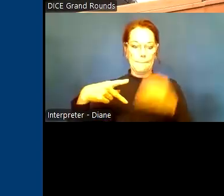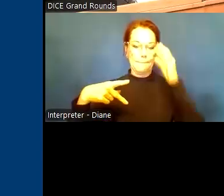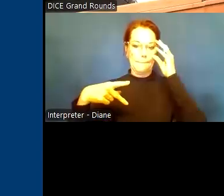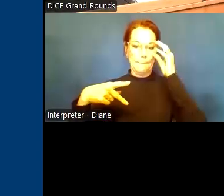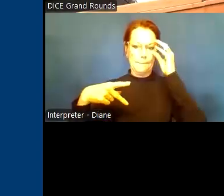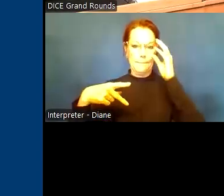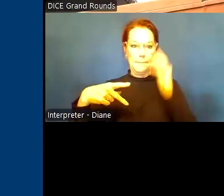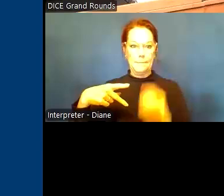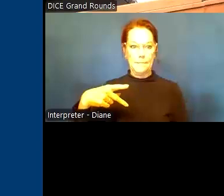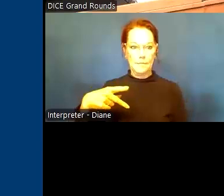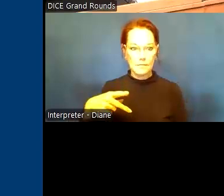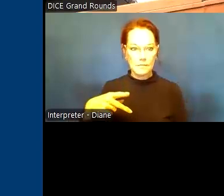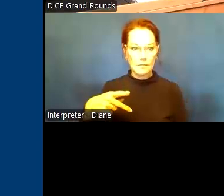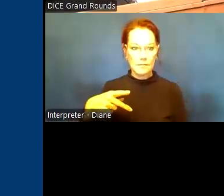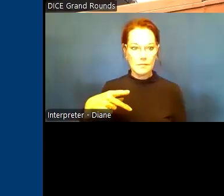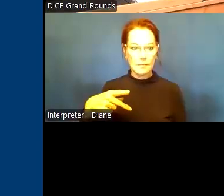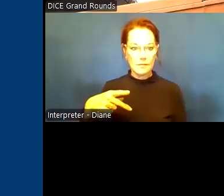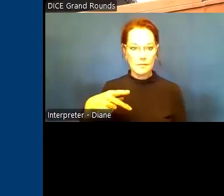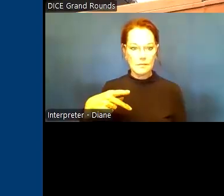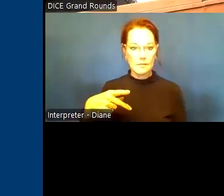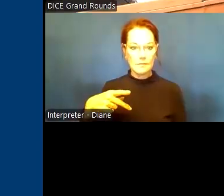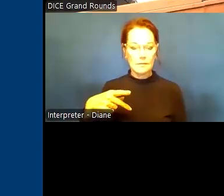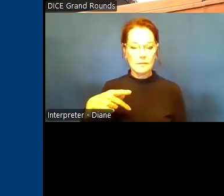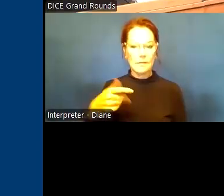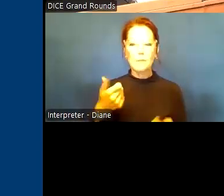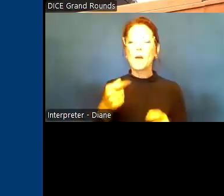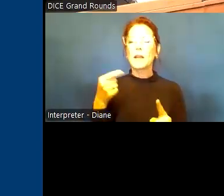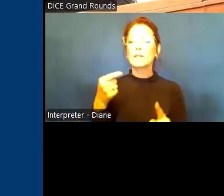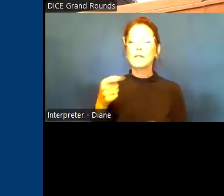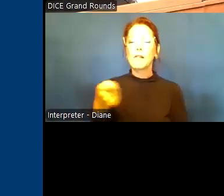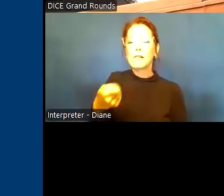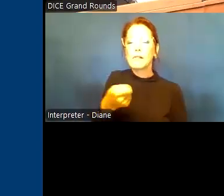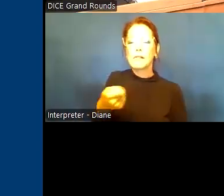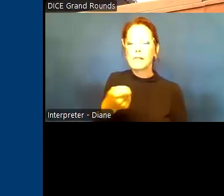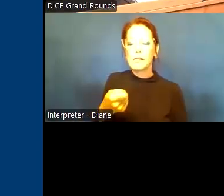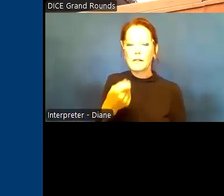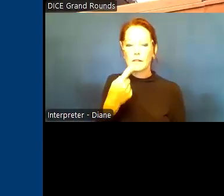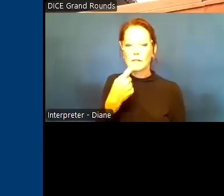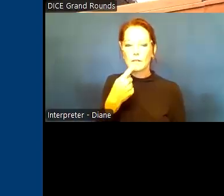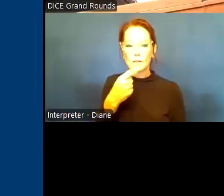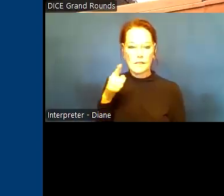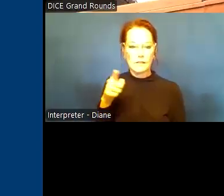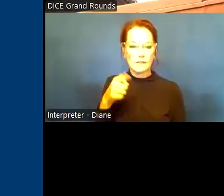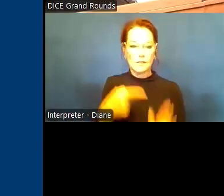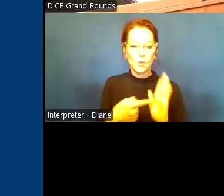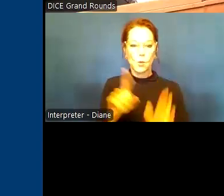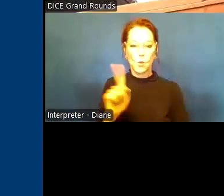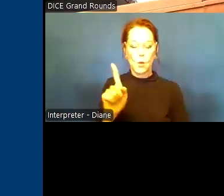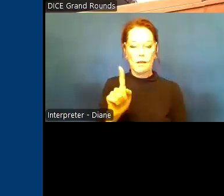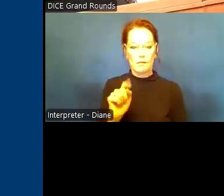right there sorry I'm got a wiggly thumb but Thailand is right there it's in Southeast Asia